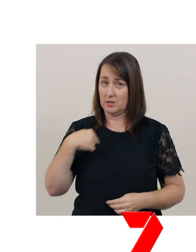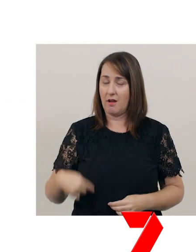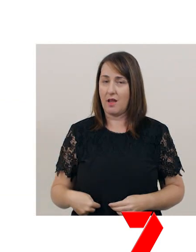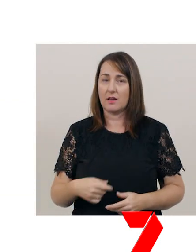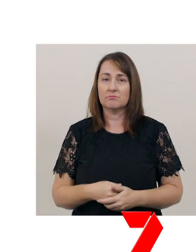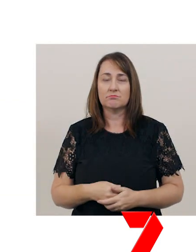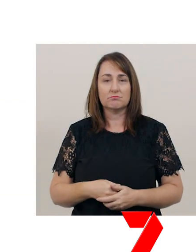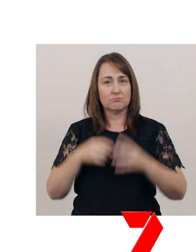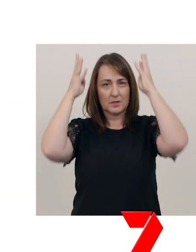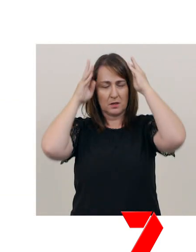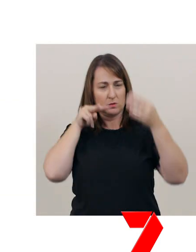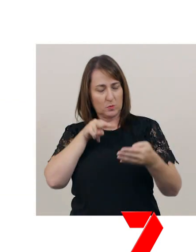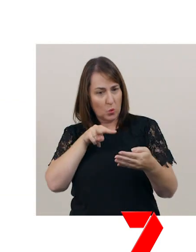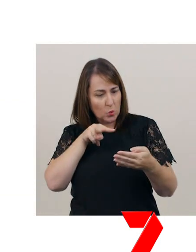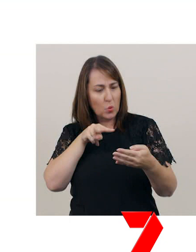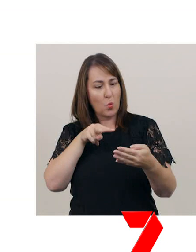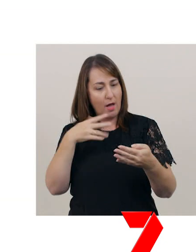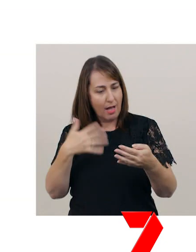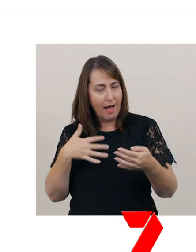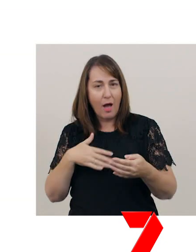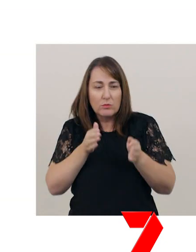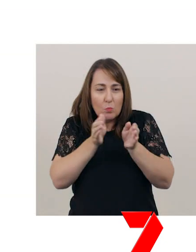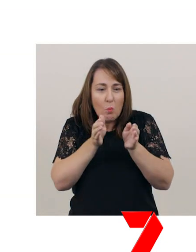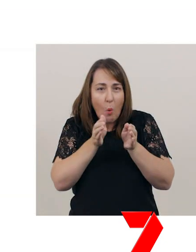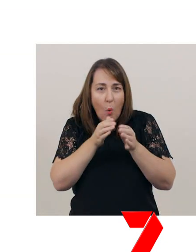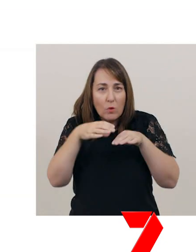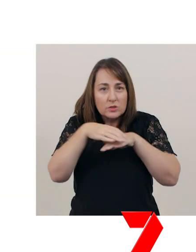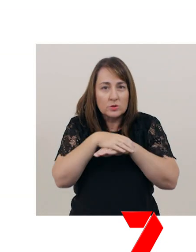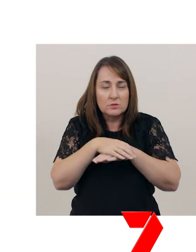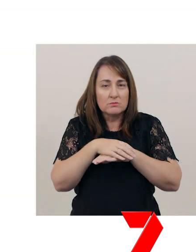Captivated by the dainty slipper, the young king enquired of its owner.